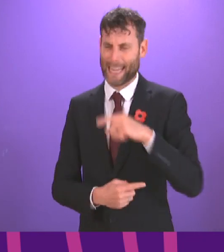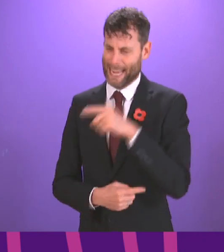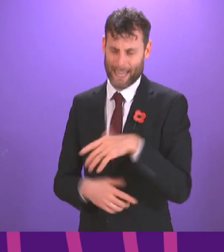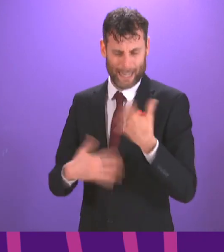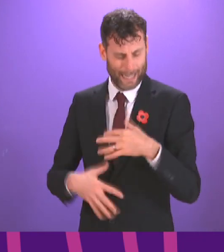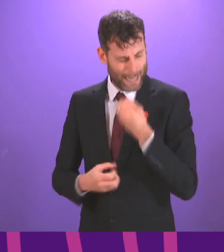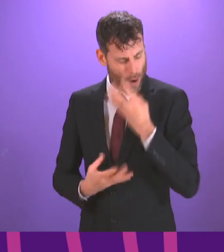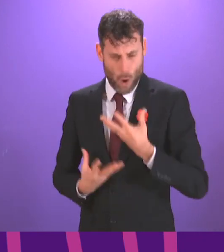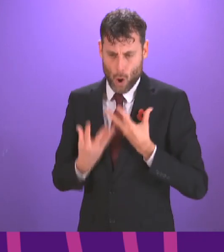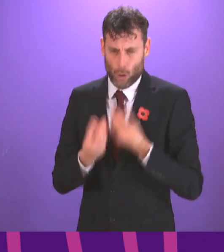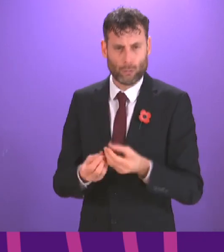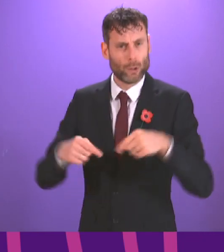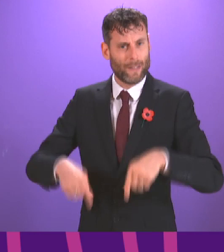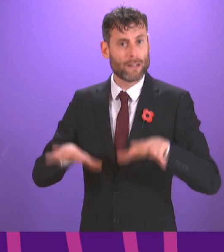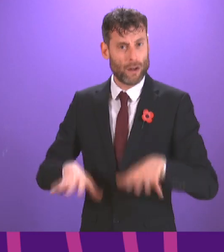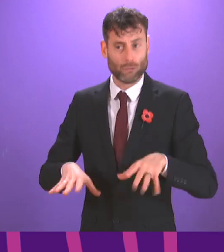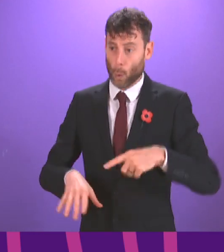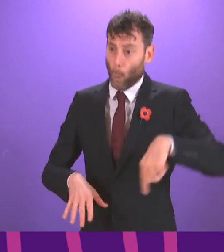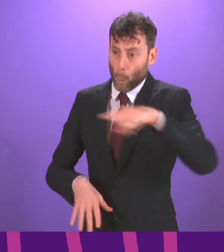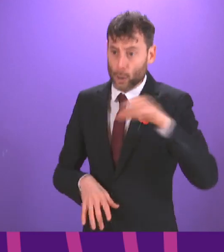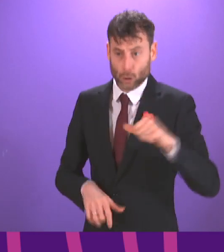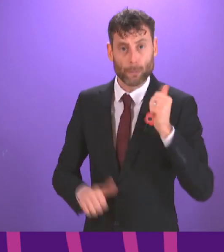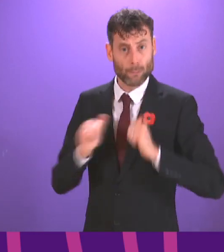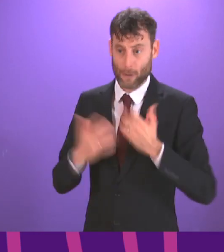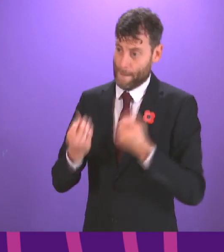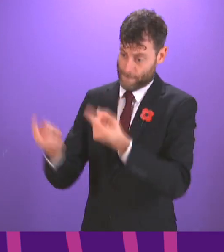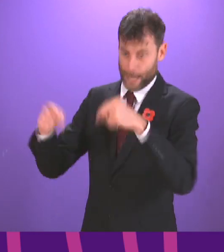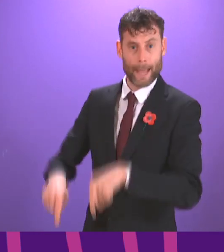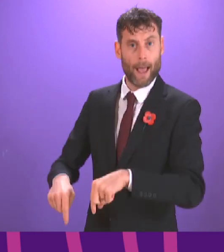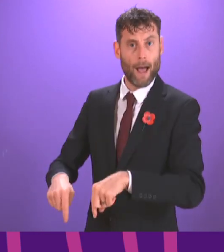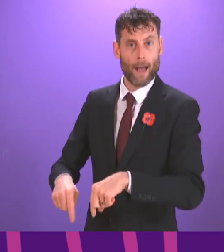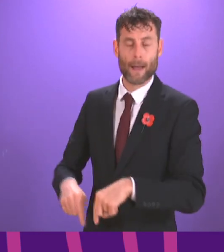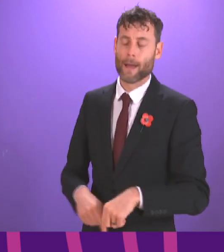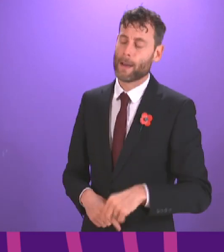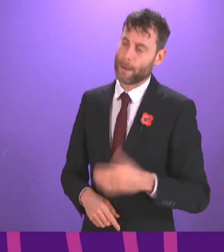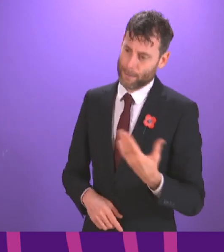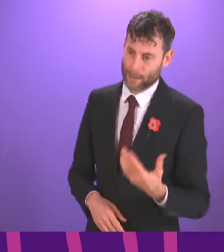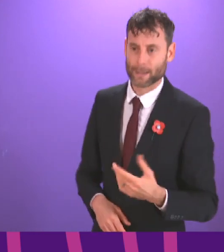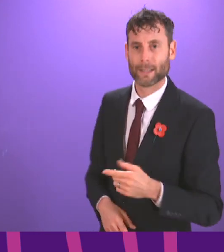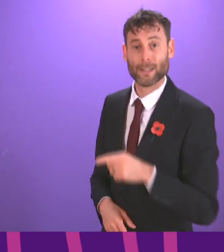and we should be really proud to have him here. Little Mohammad Sudais has come through